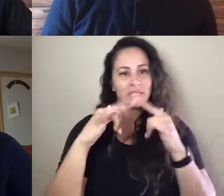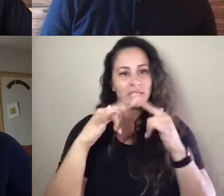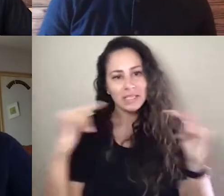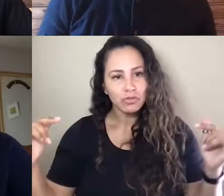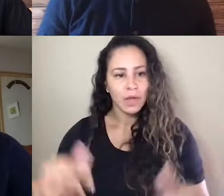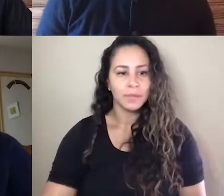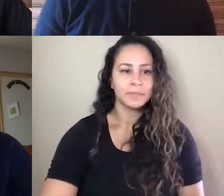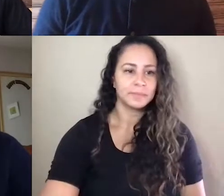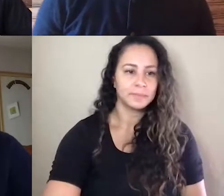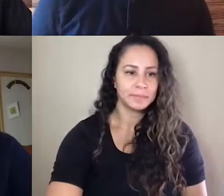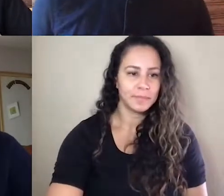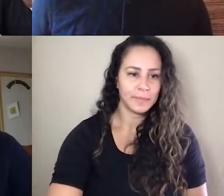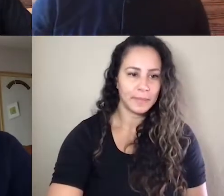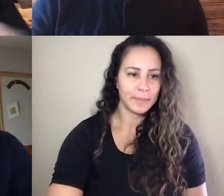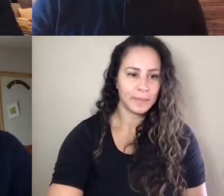HEADINGS, PARAGRAPHS, ETC.?